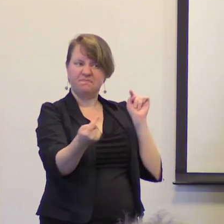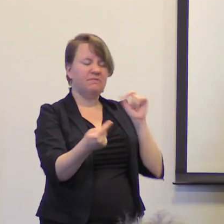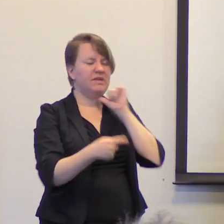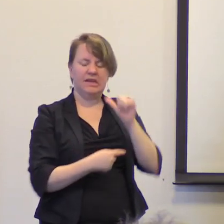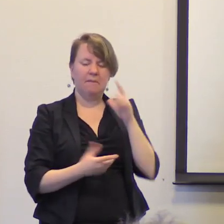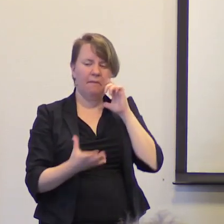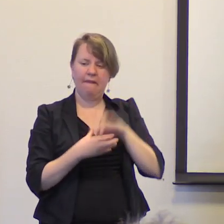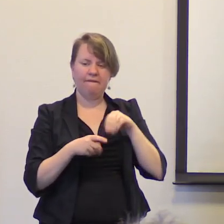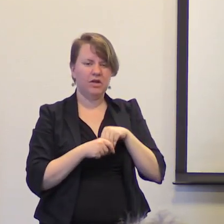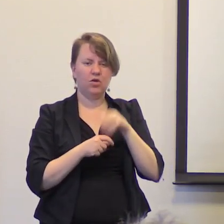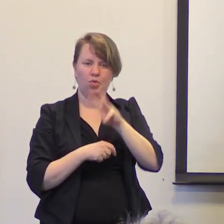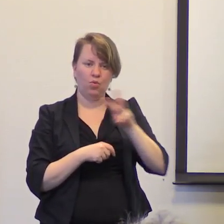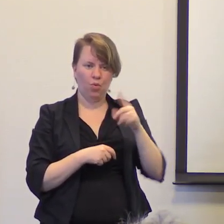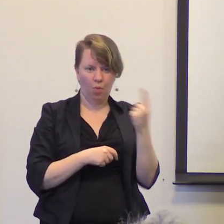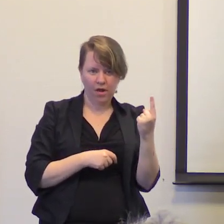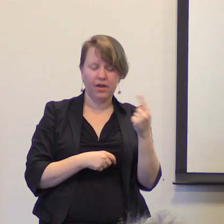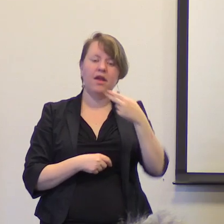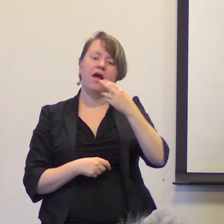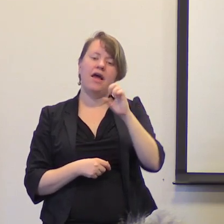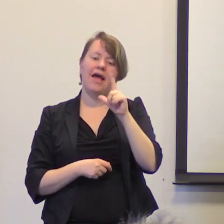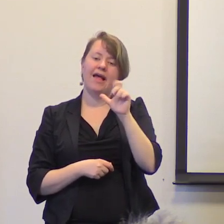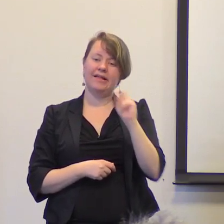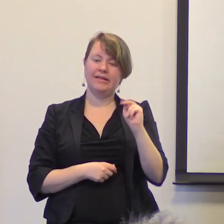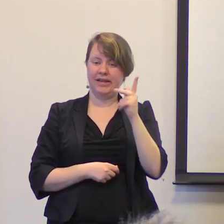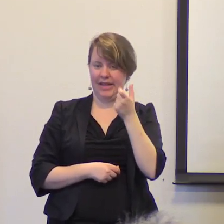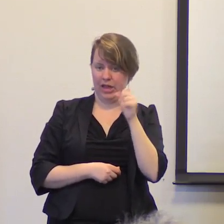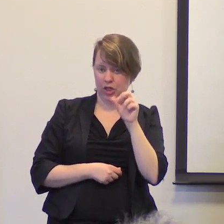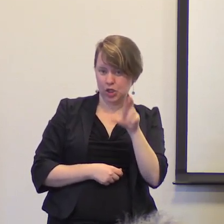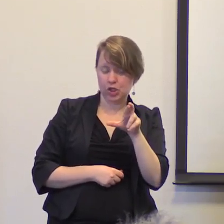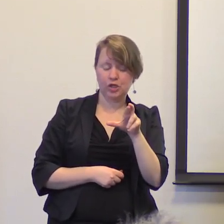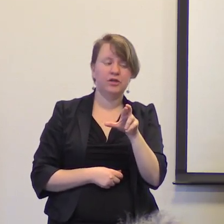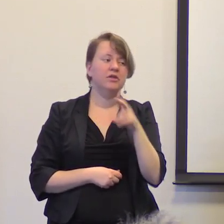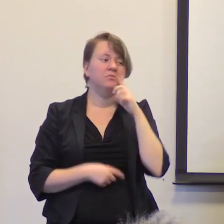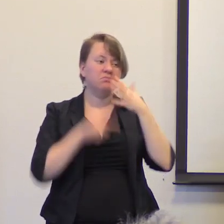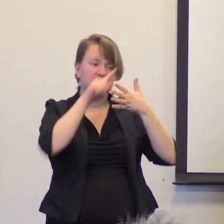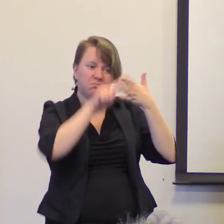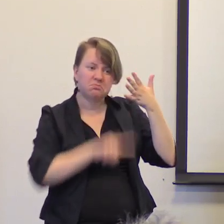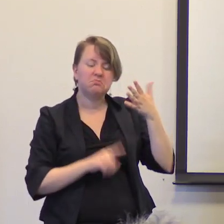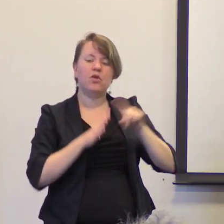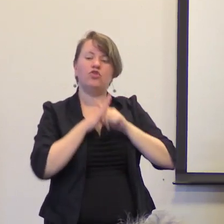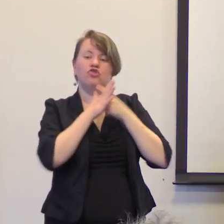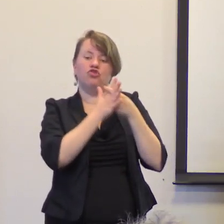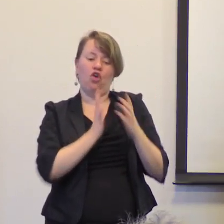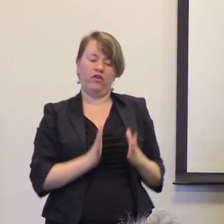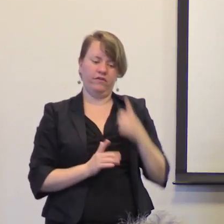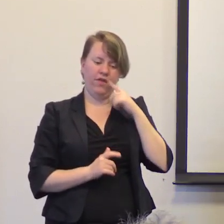Helen Keller, you see here. The founders of the ACLU were progressives.